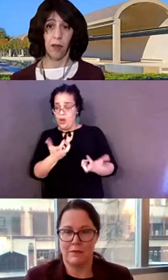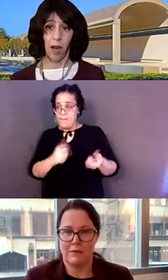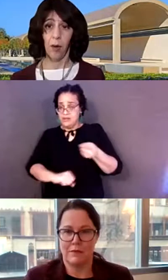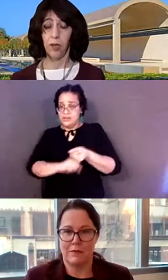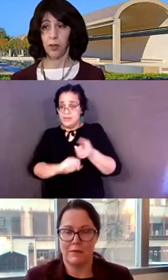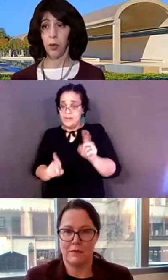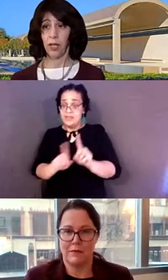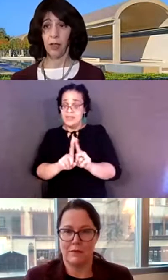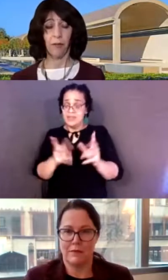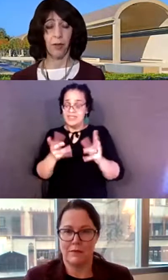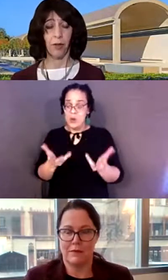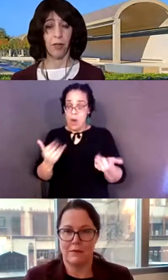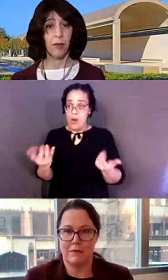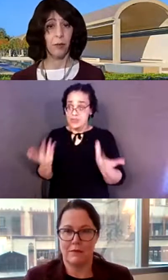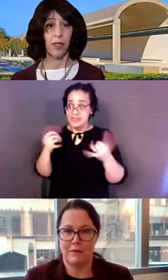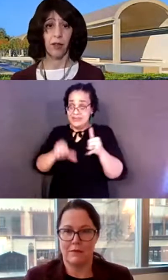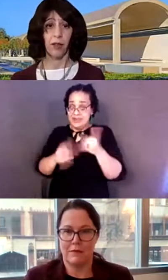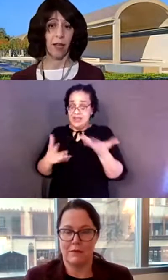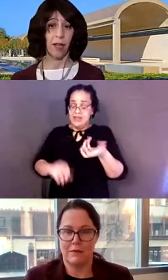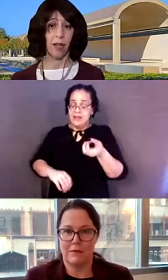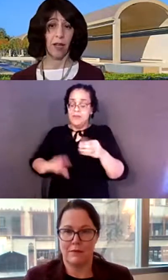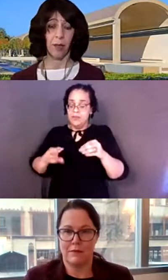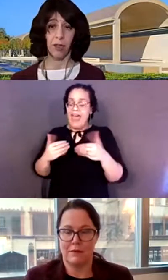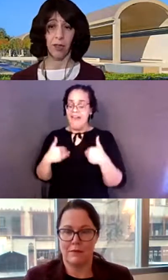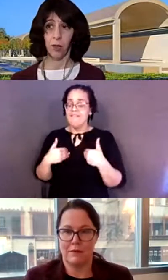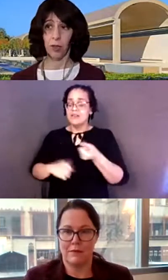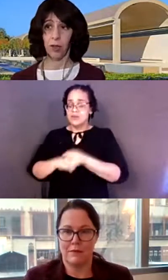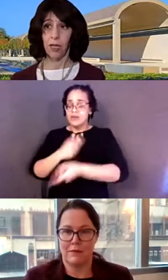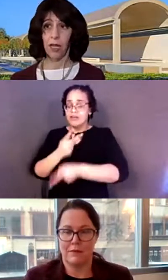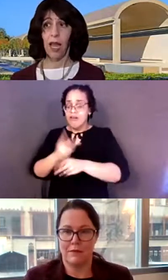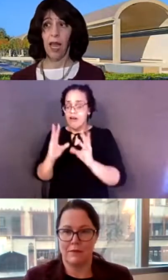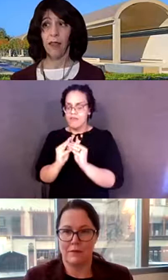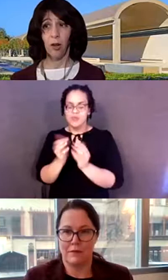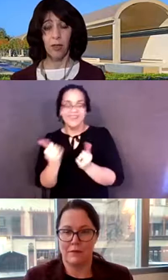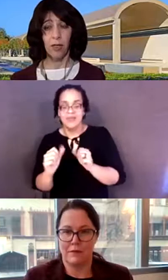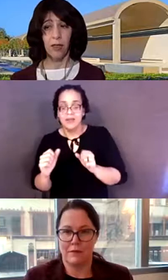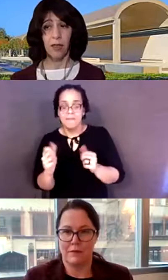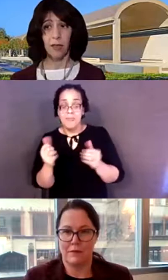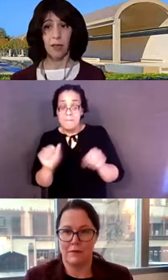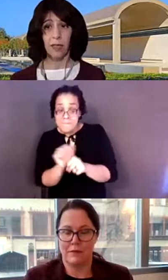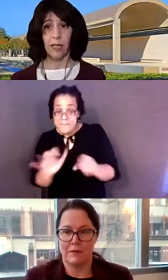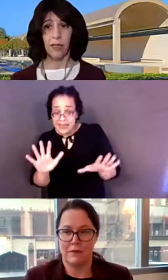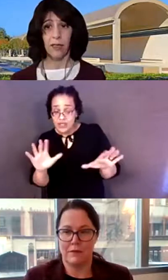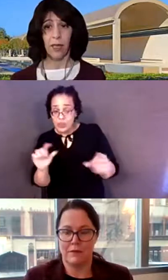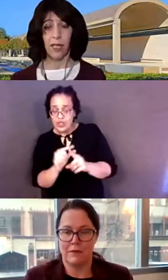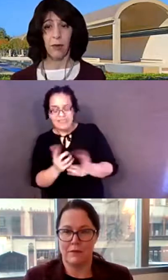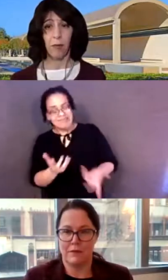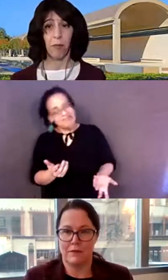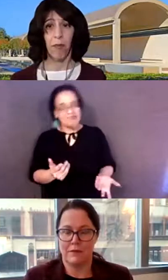I want to support care conference. There really aren't any magic words